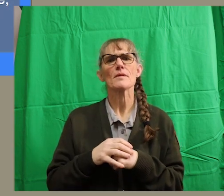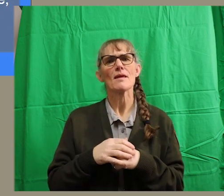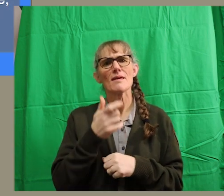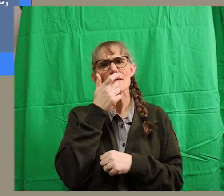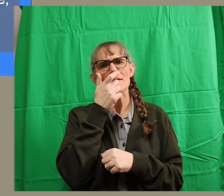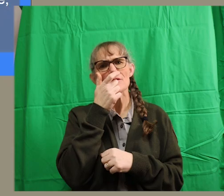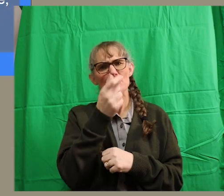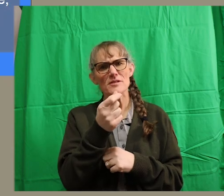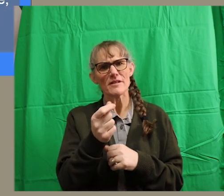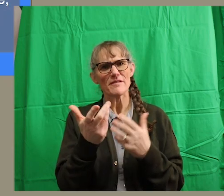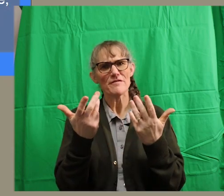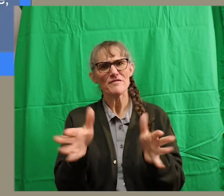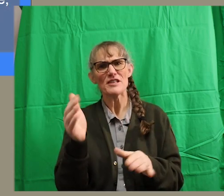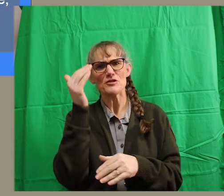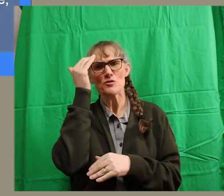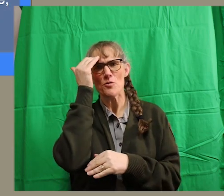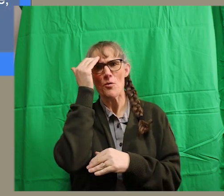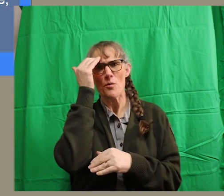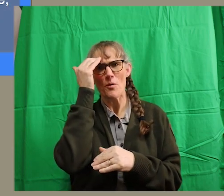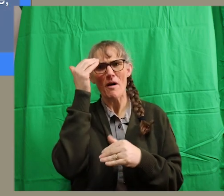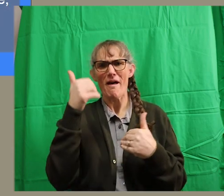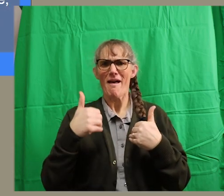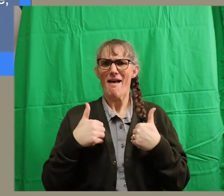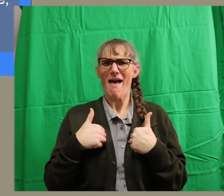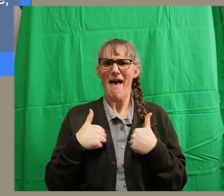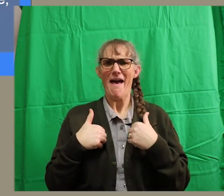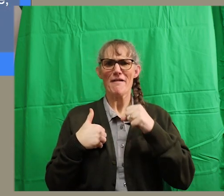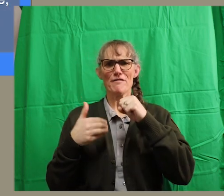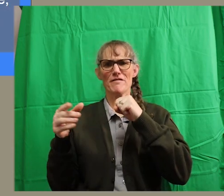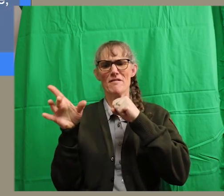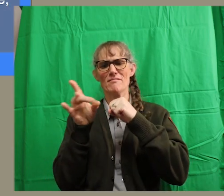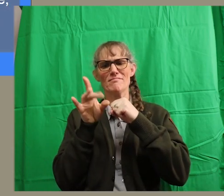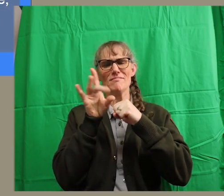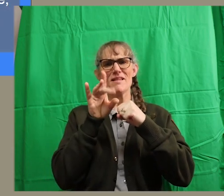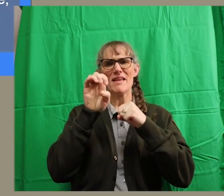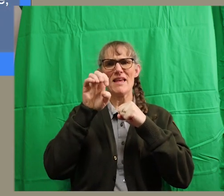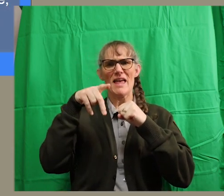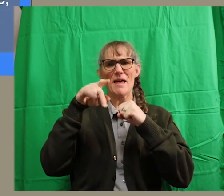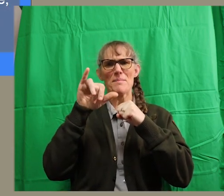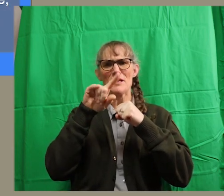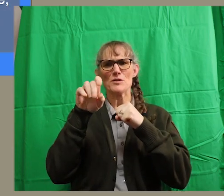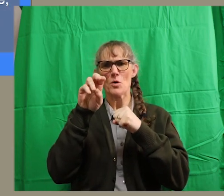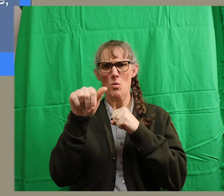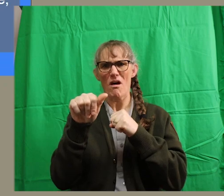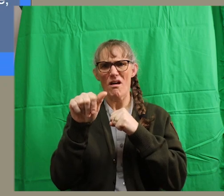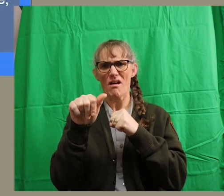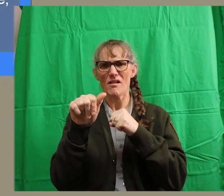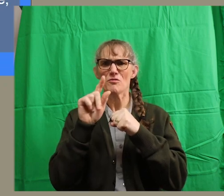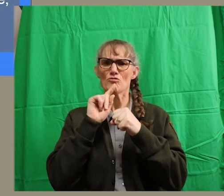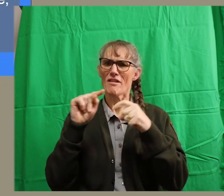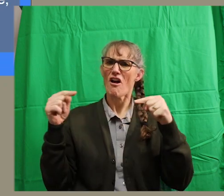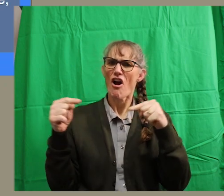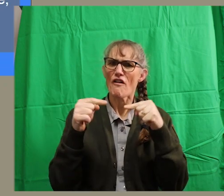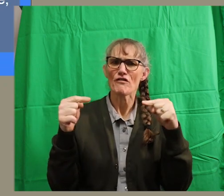um So, what's interesting about this is Didymoceras awajiense is known for sometimes having epizoa which are really harmful to ammonites.